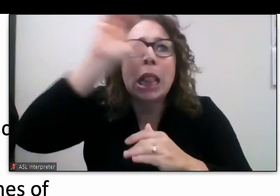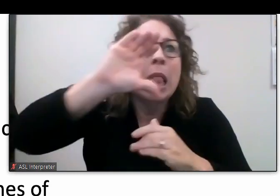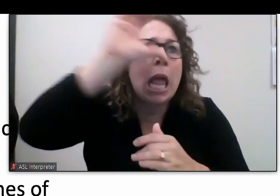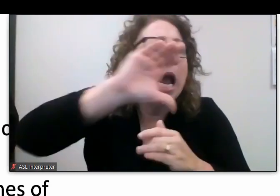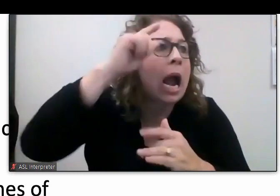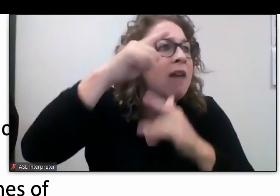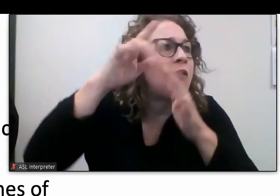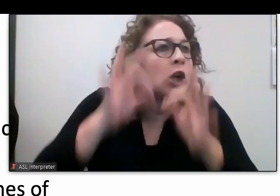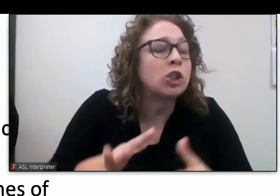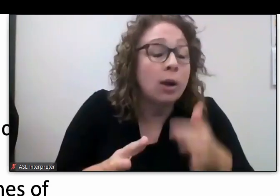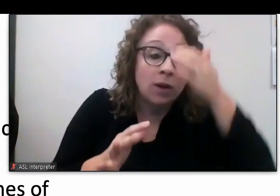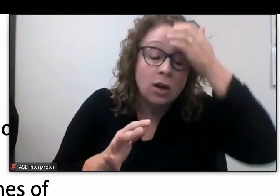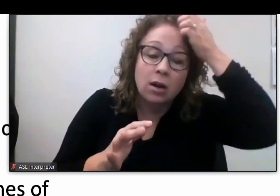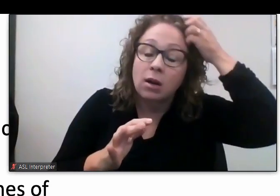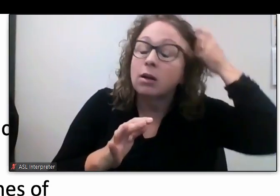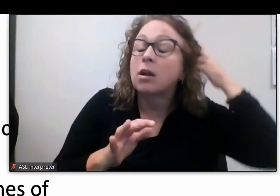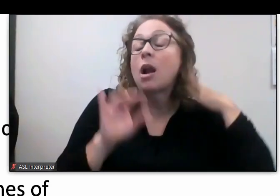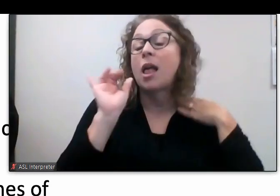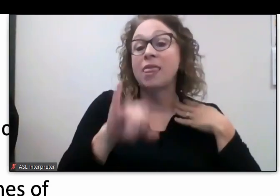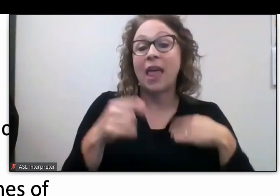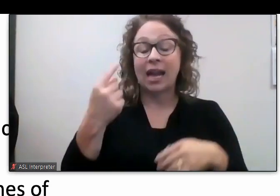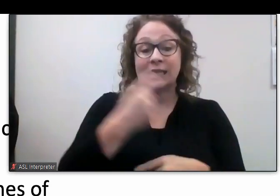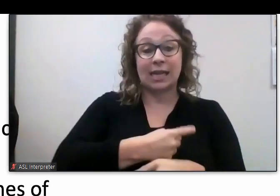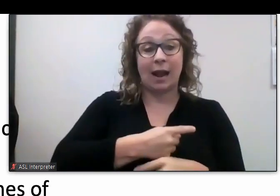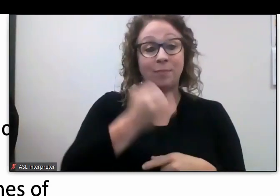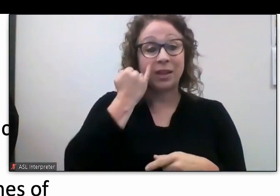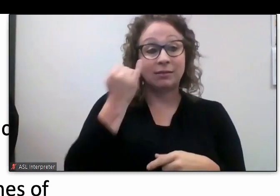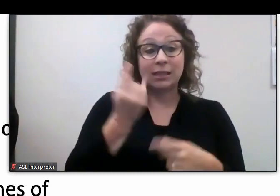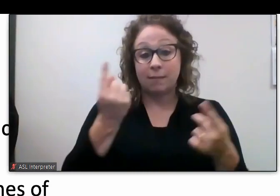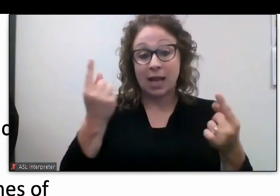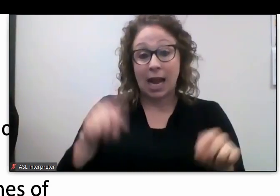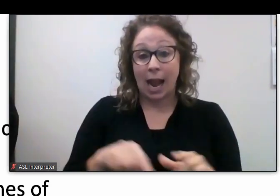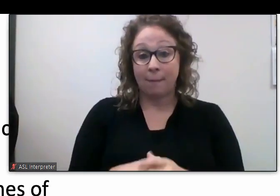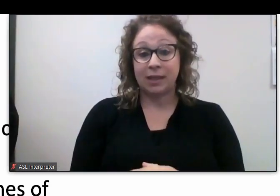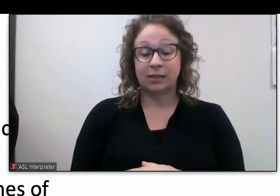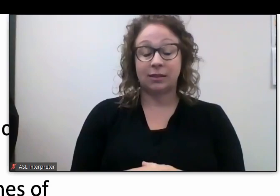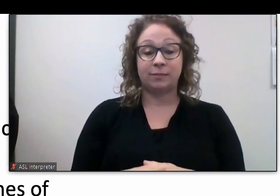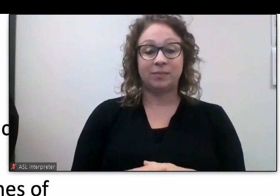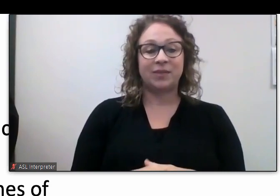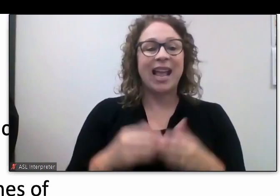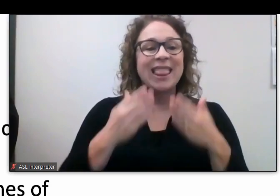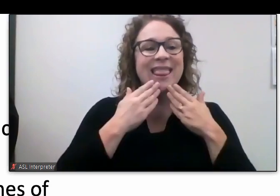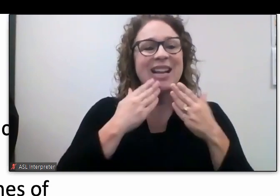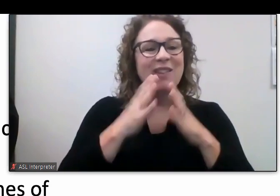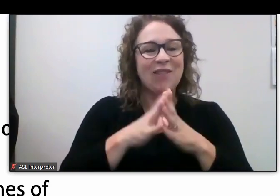who's available that day if something happens. Thank you very much.